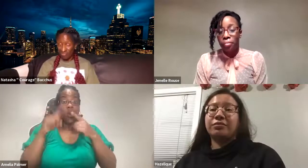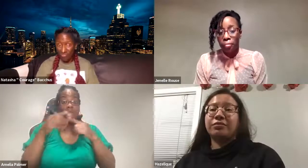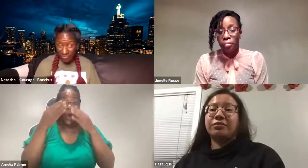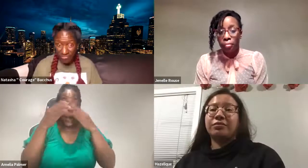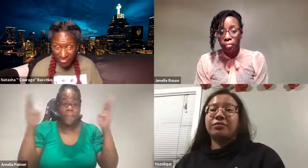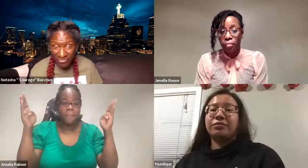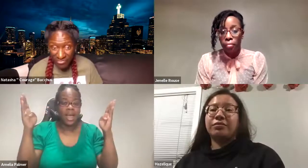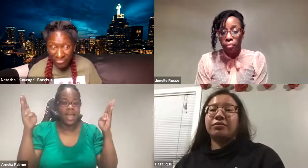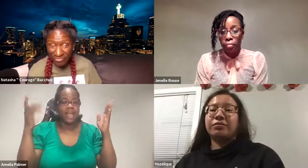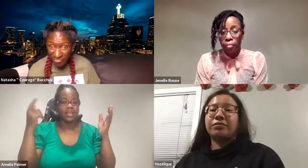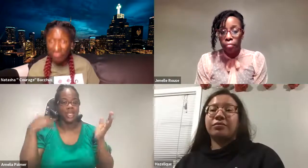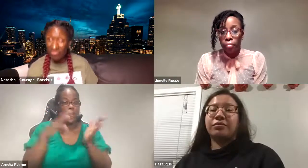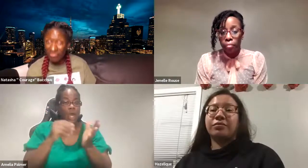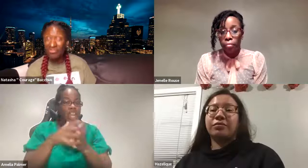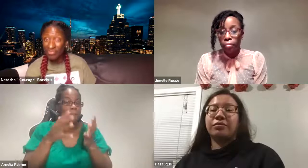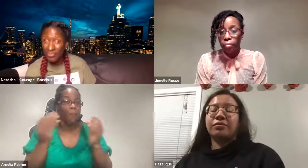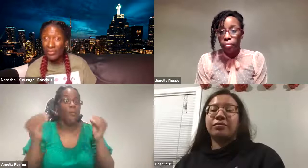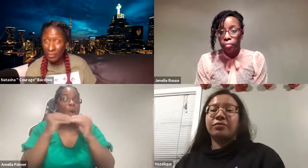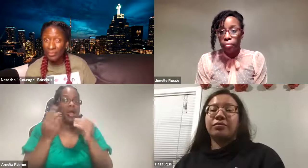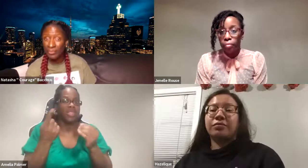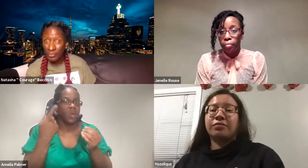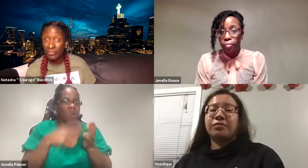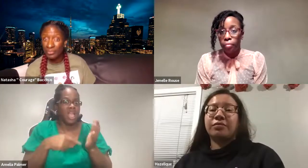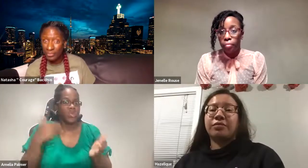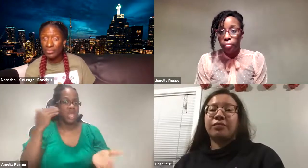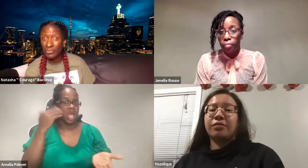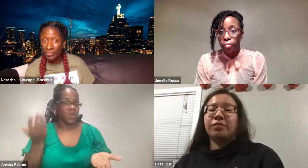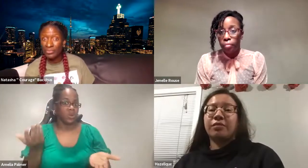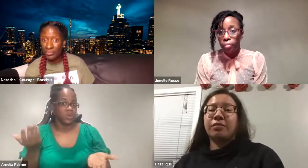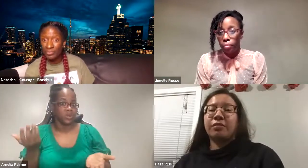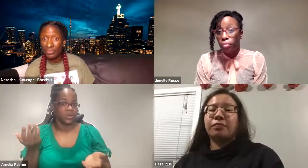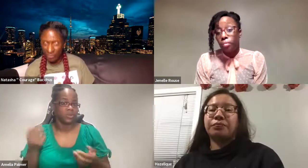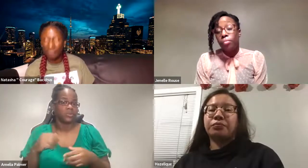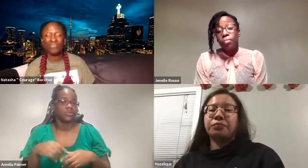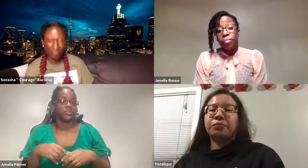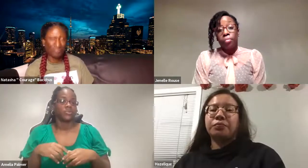just keep an open mind and when you keep an open mind you learn so much more than what you've